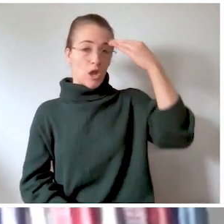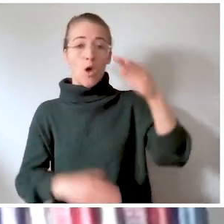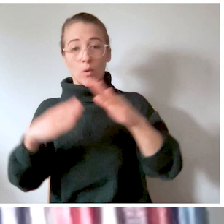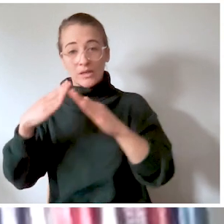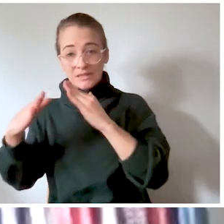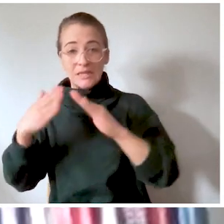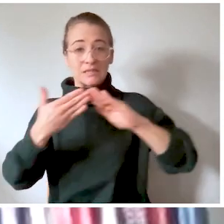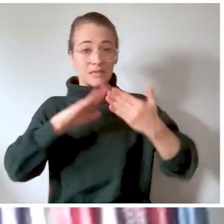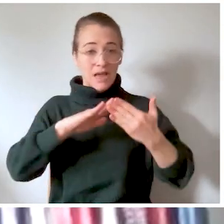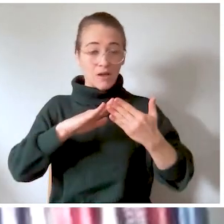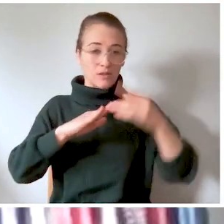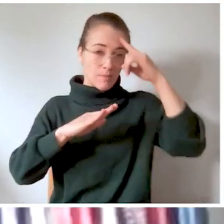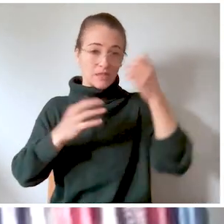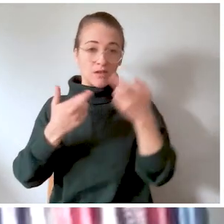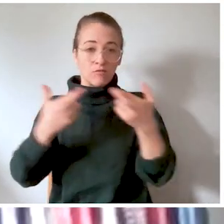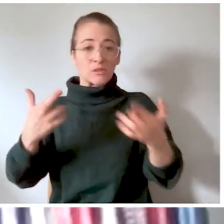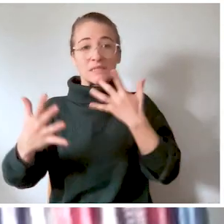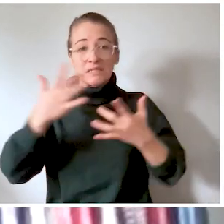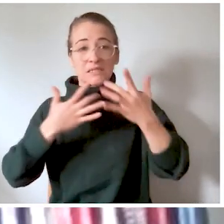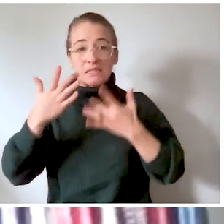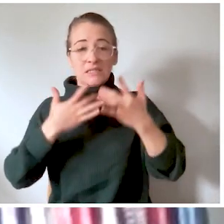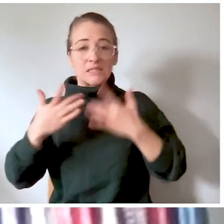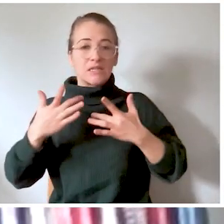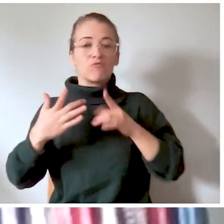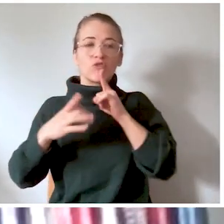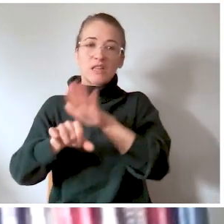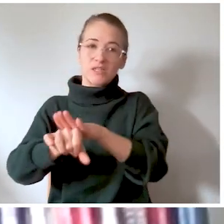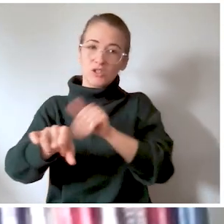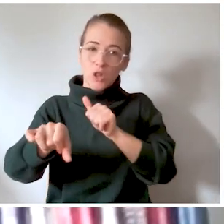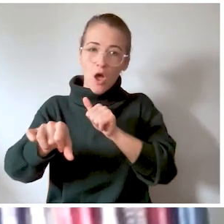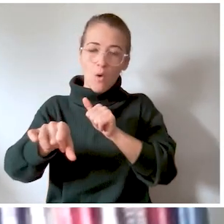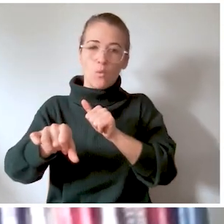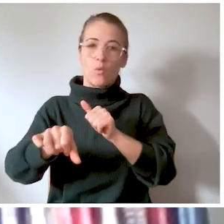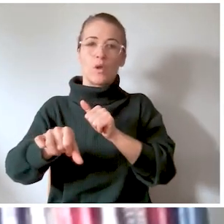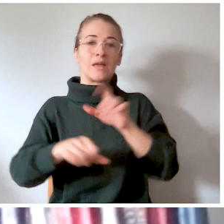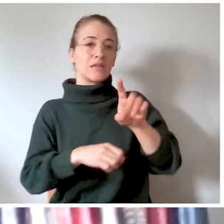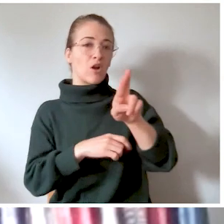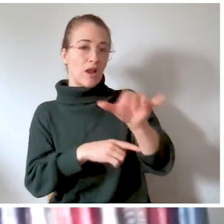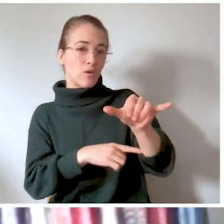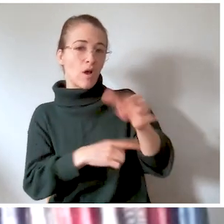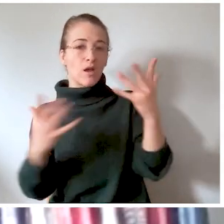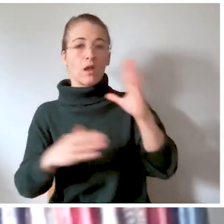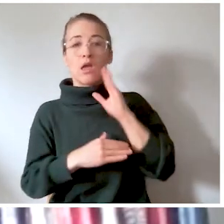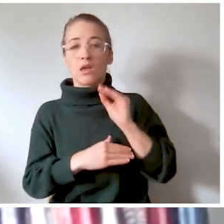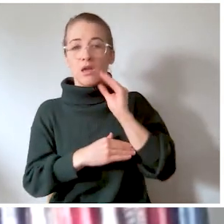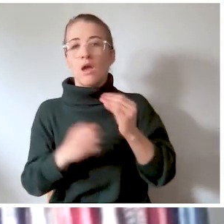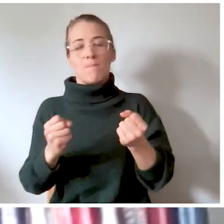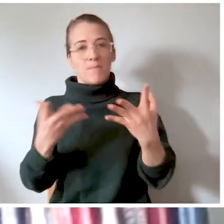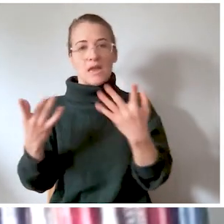again, due to resource limitations, are often very slow moving. DRNY has experienced many instances like this